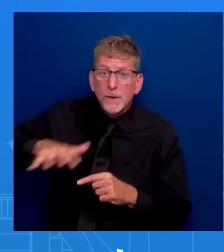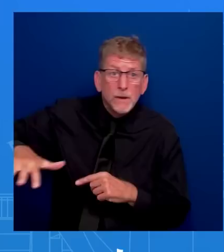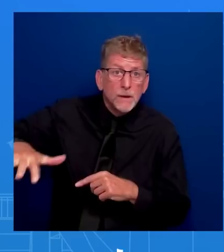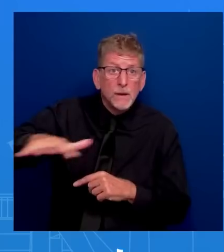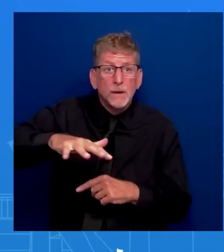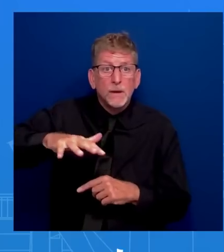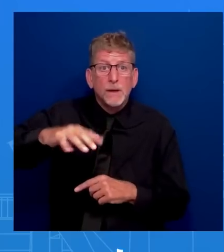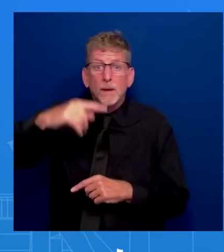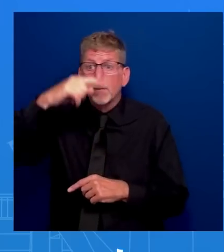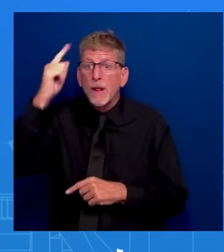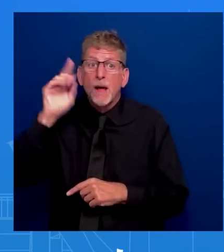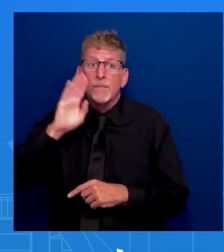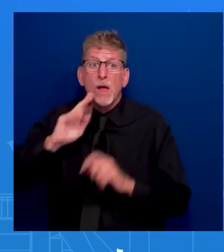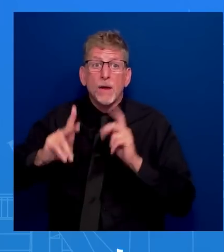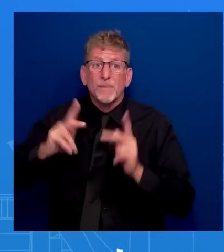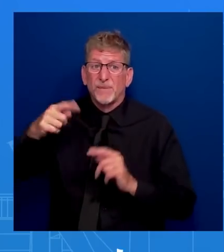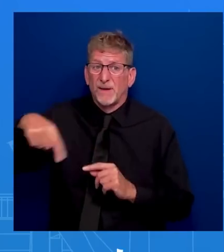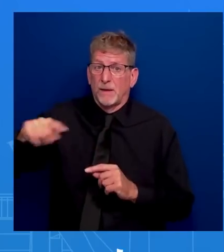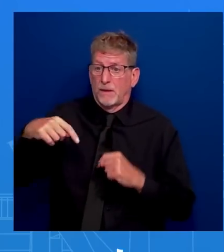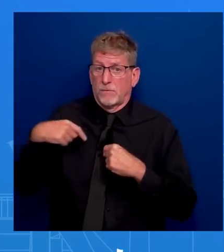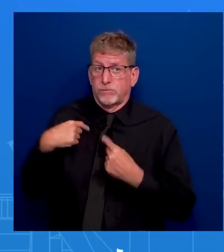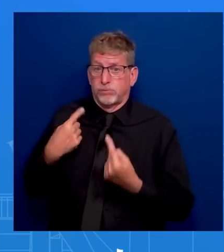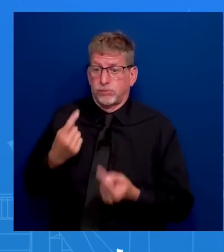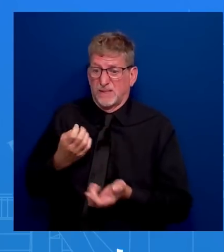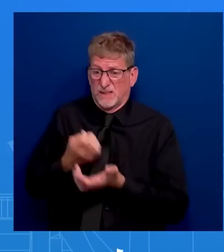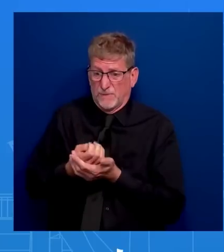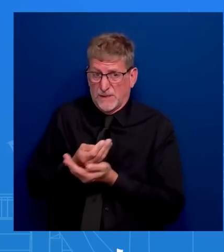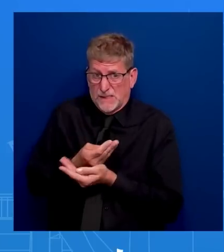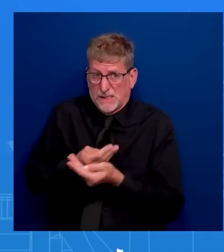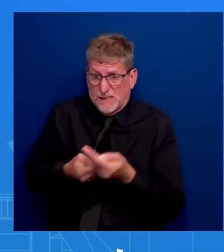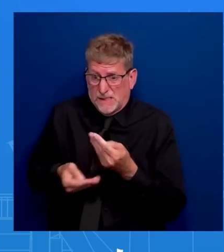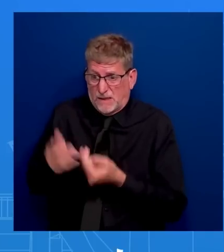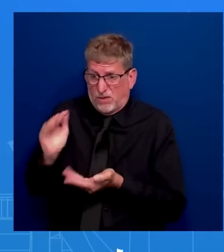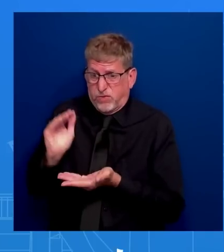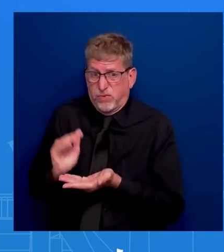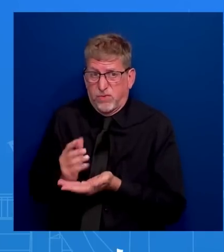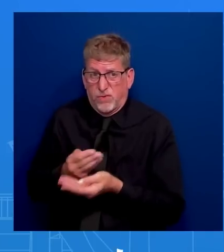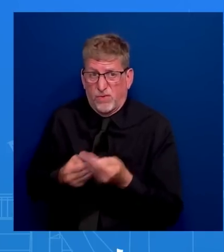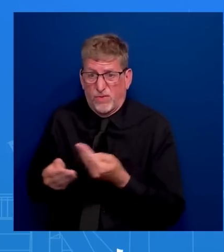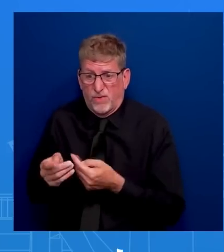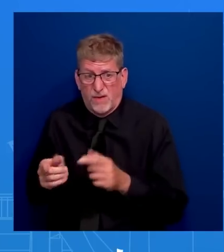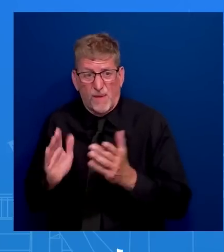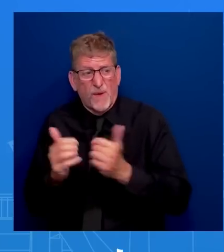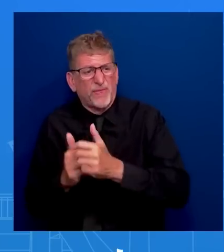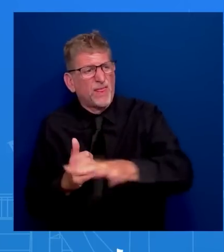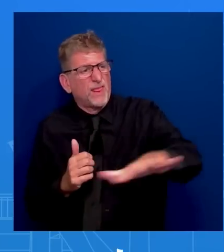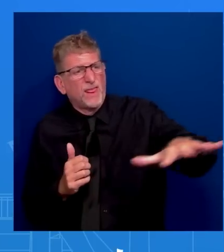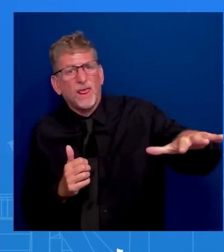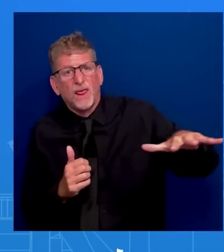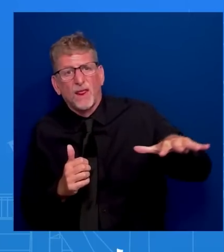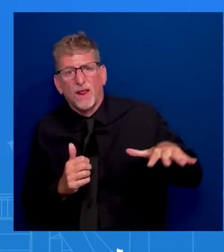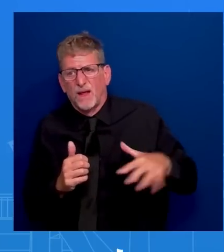ensure that it's implemented equitably? Ms. Jean-Pierre: So, clearly, we have to get this passed. We're going to work very closely,